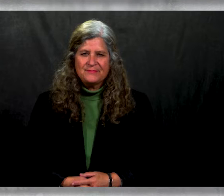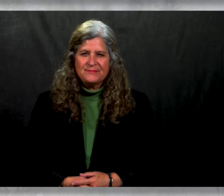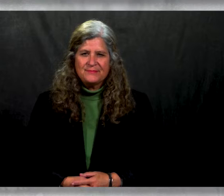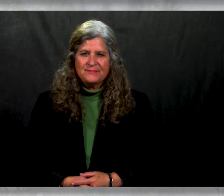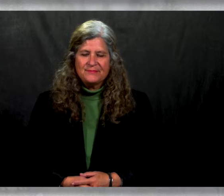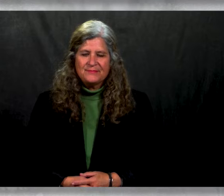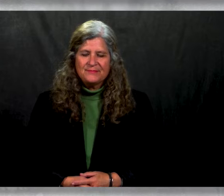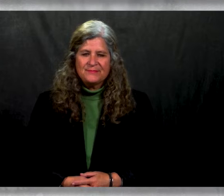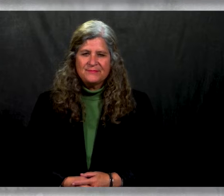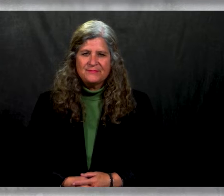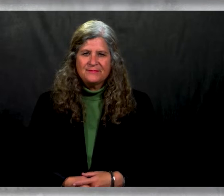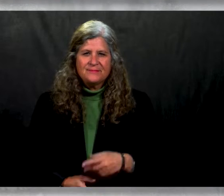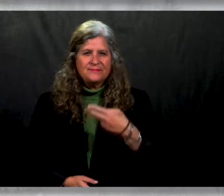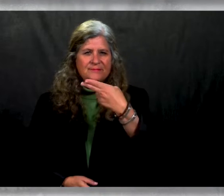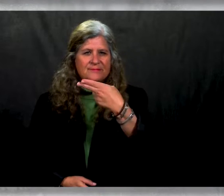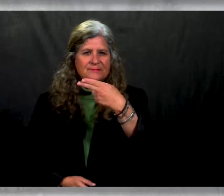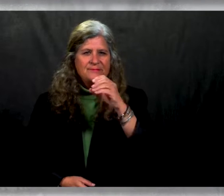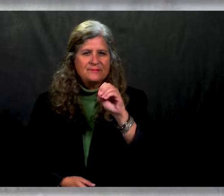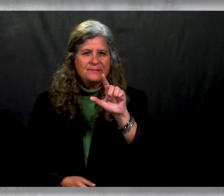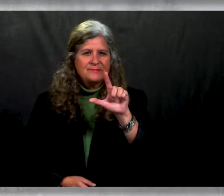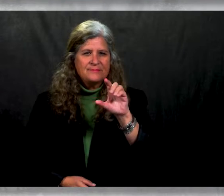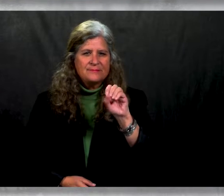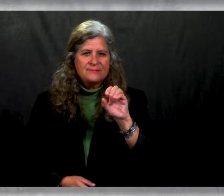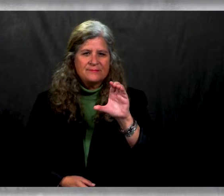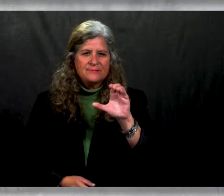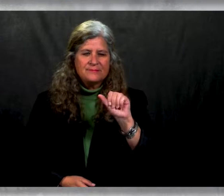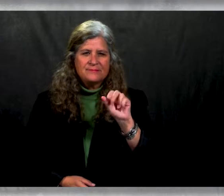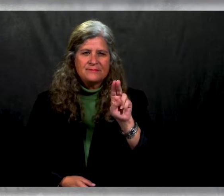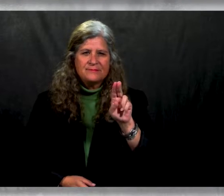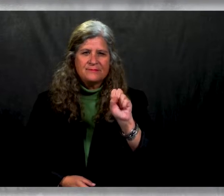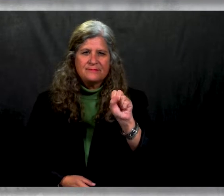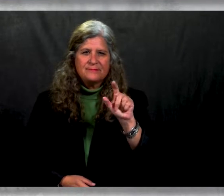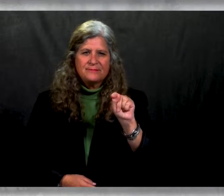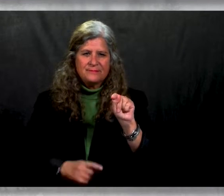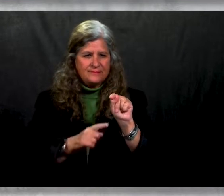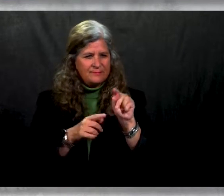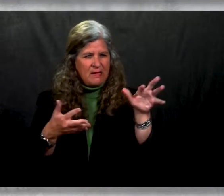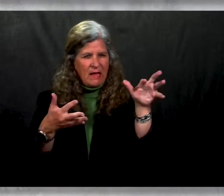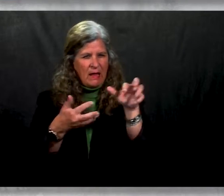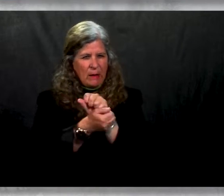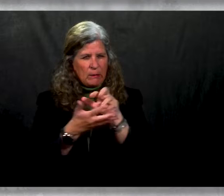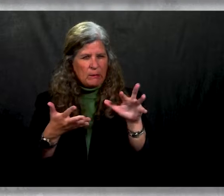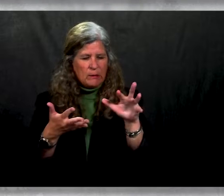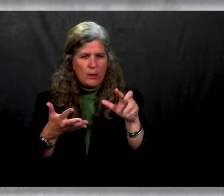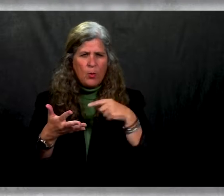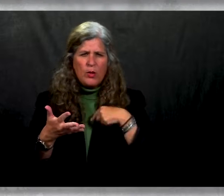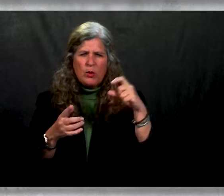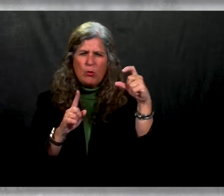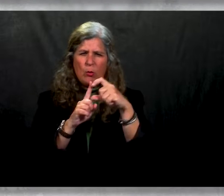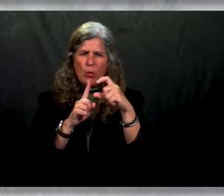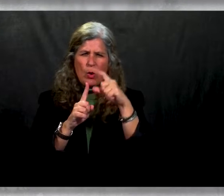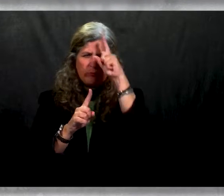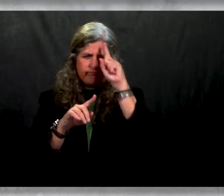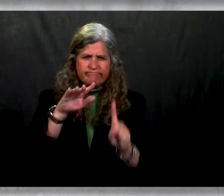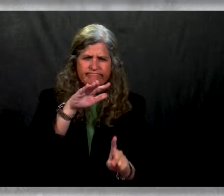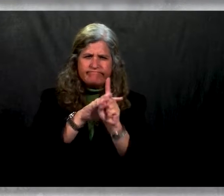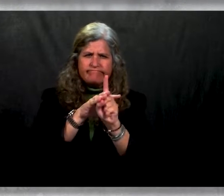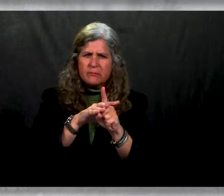When it comes to the Holocaust, what immediately comes to mind? For many, it's hard to conceptualize this horrific piece of history,